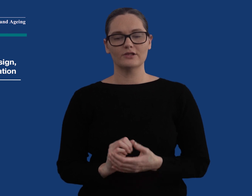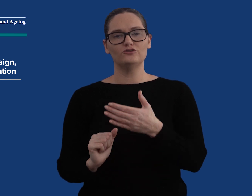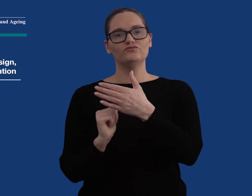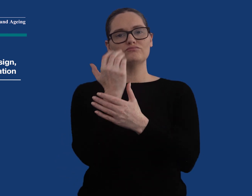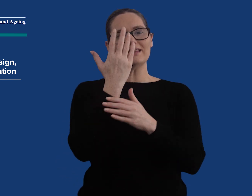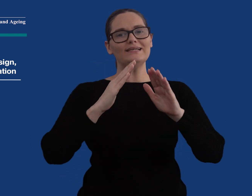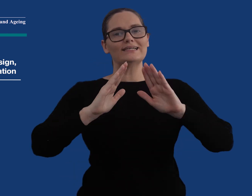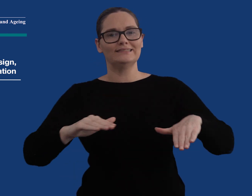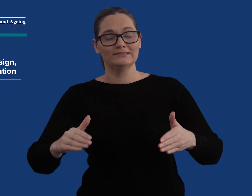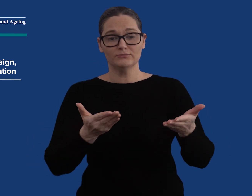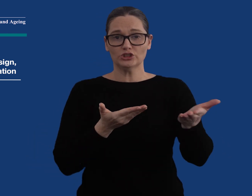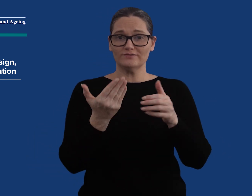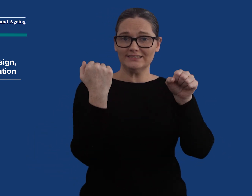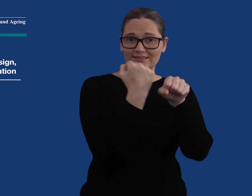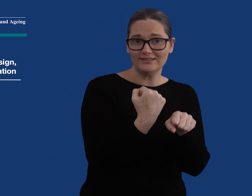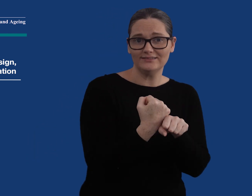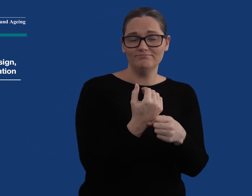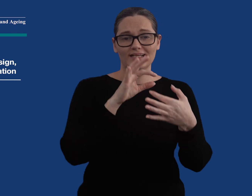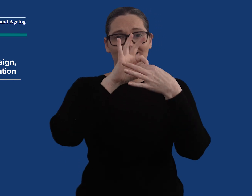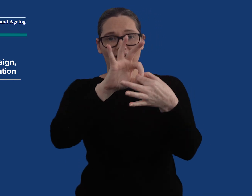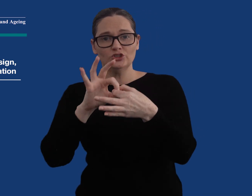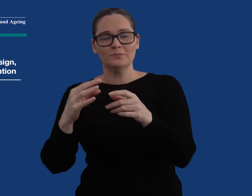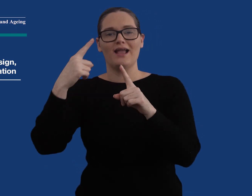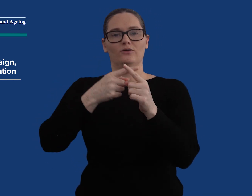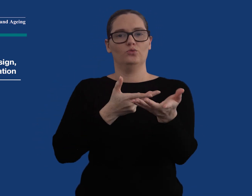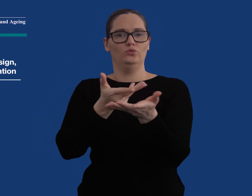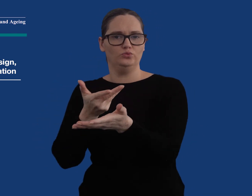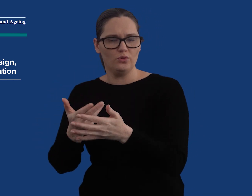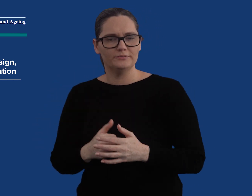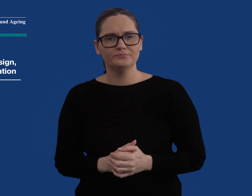Thriving Kids service design, engagement and consultation